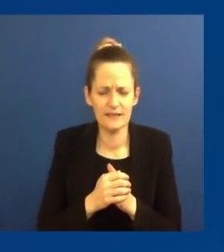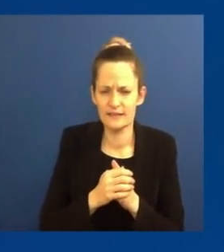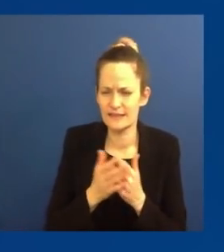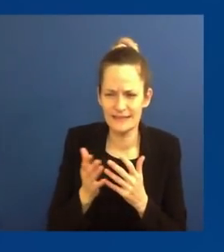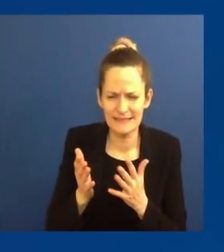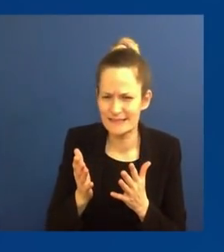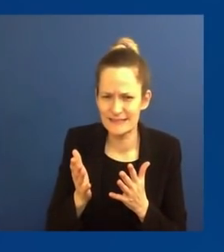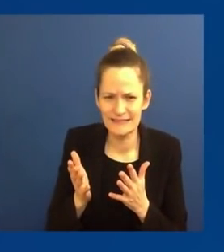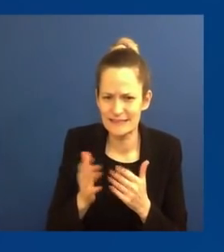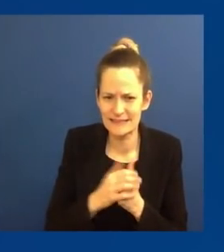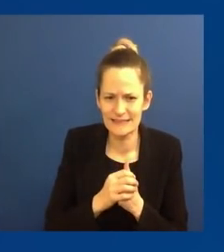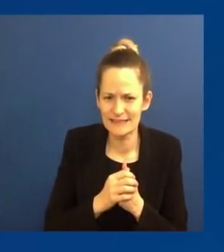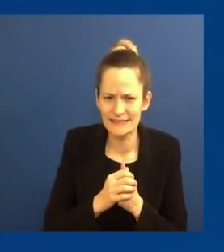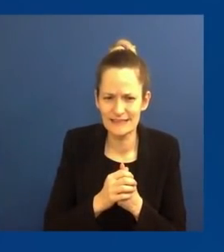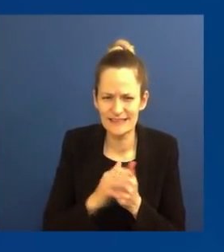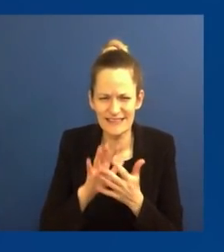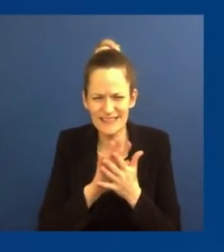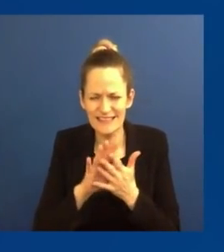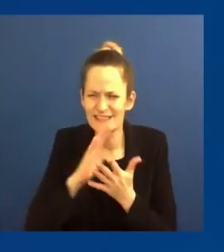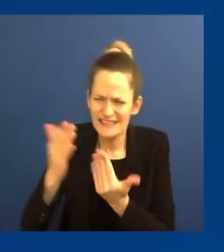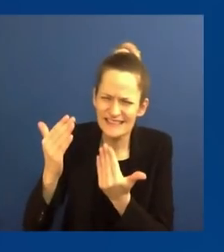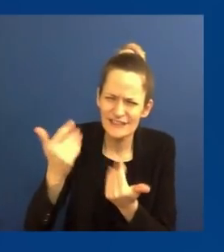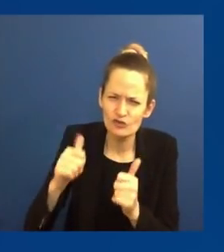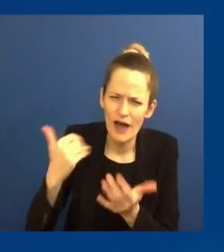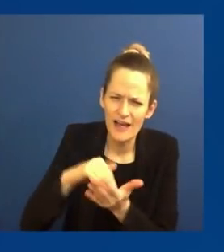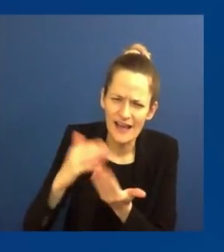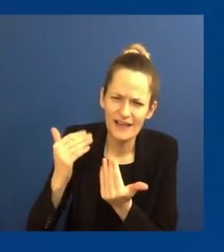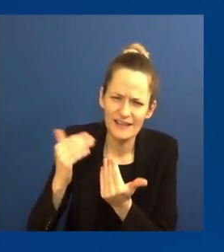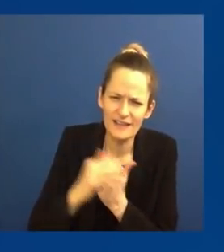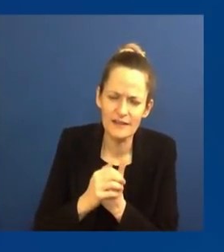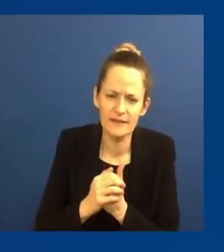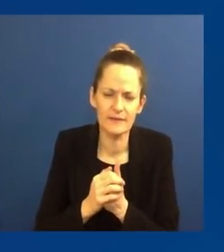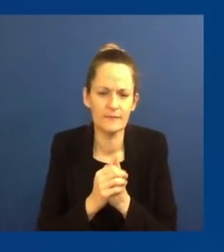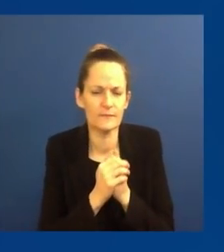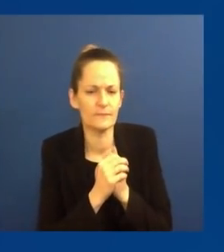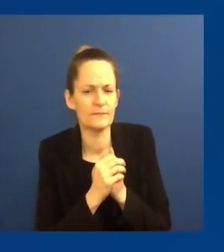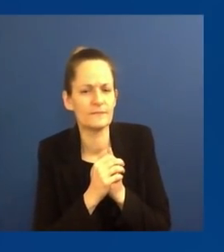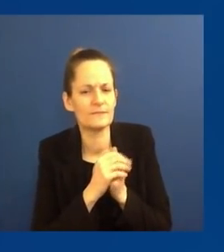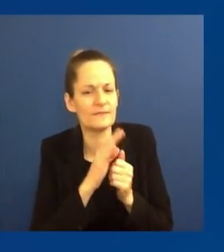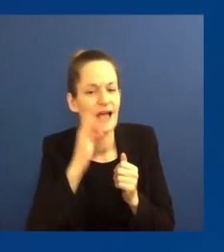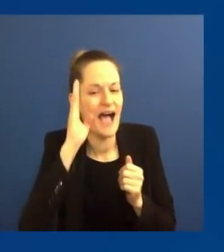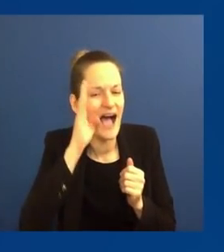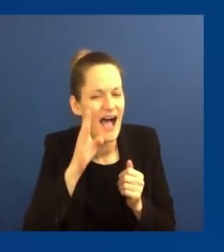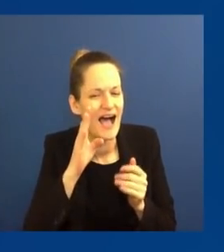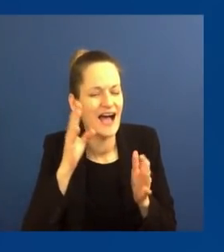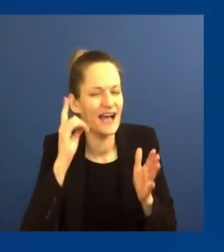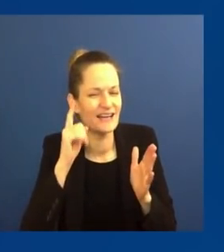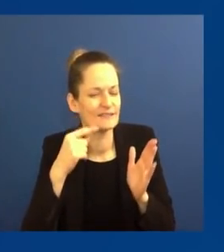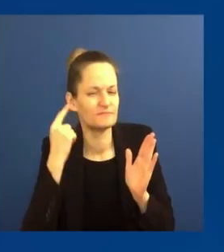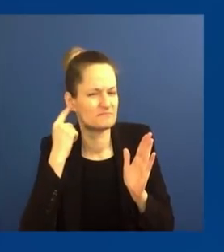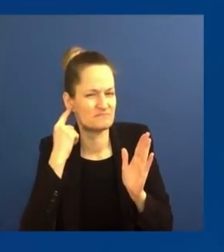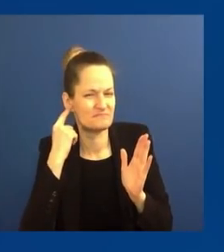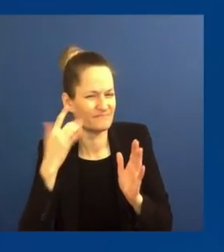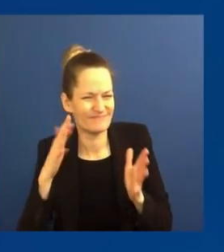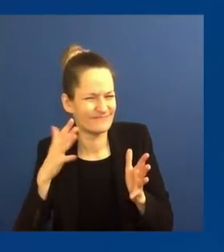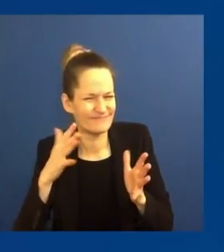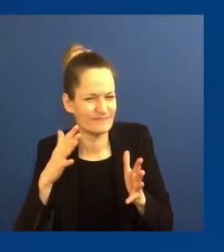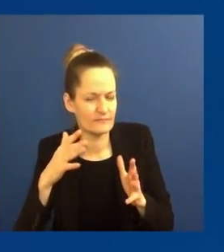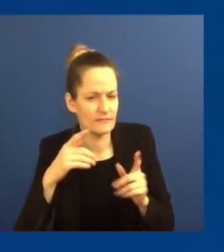Mr. Zients: Try again. The Press: Hi. Thanks for taking my question. Can you hear me here? Mr. Zients: Yes.